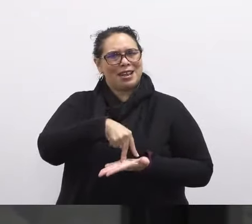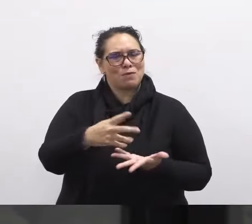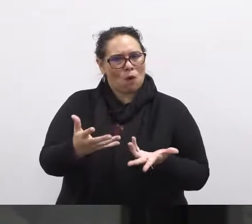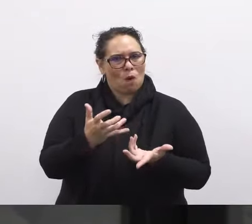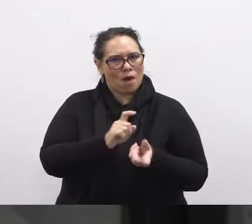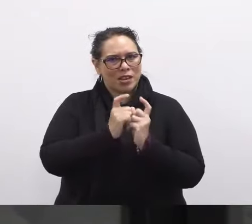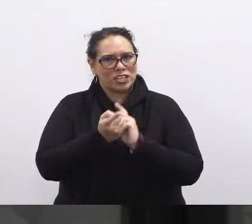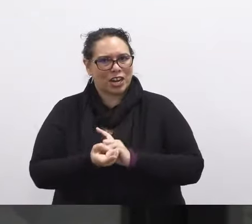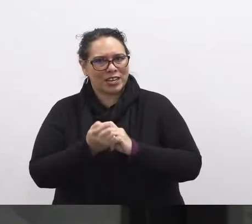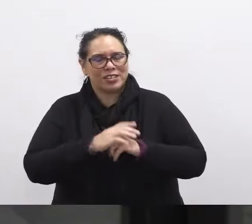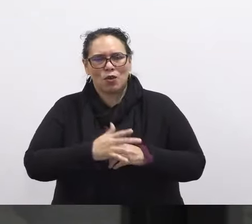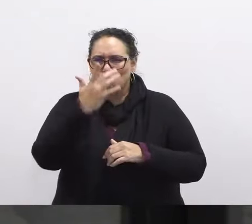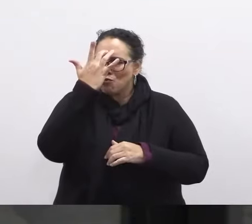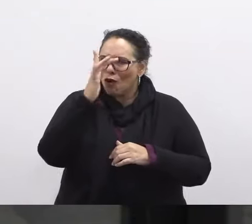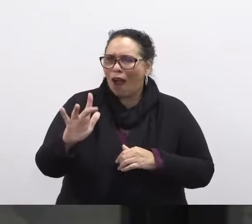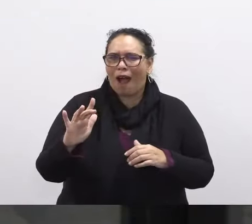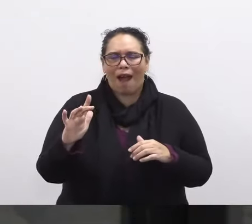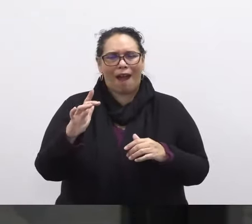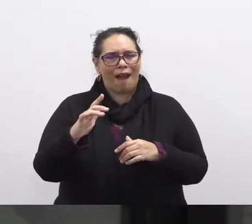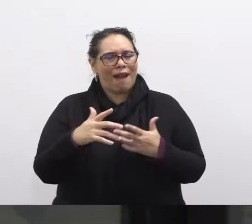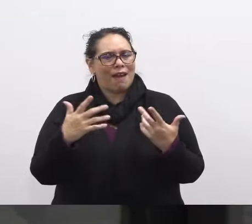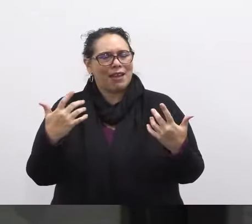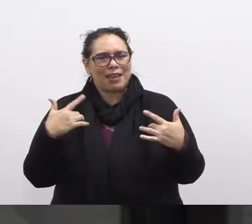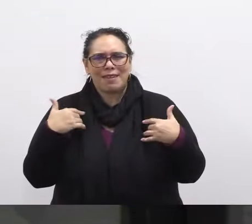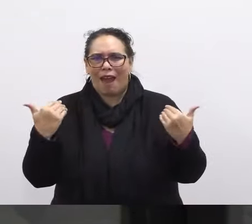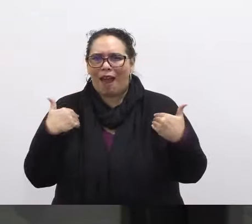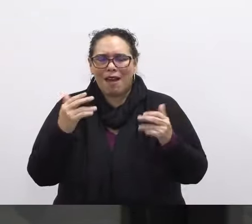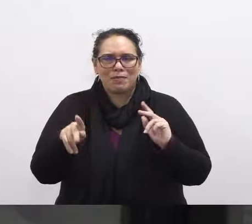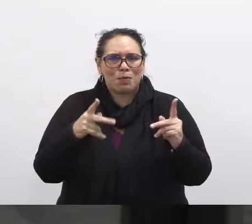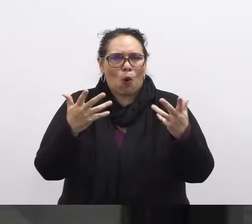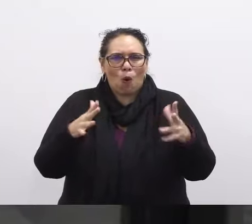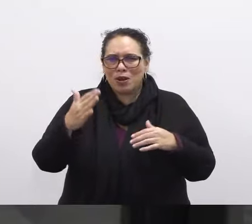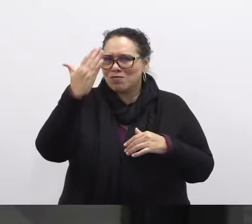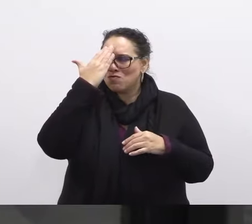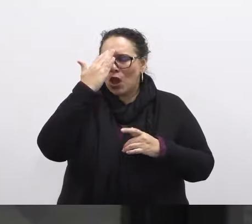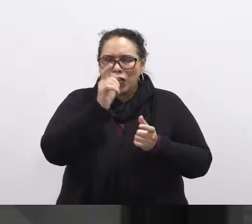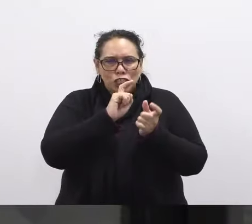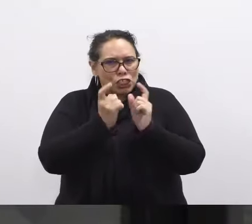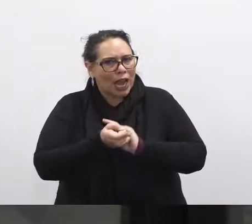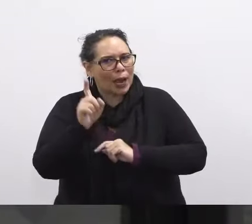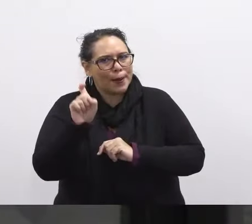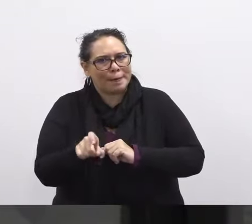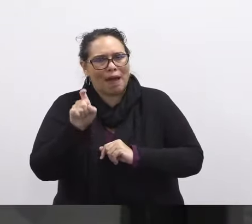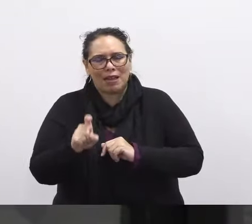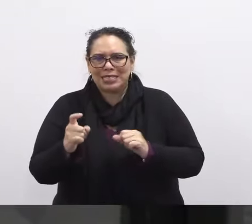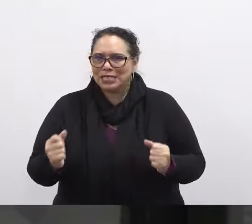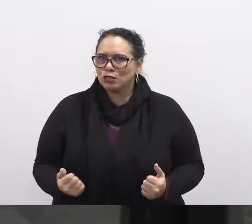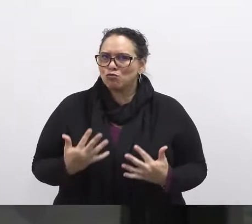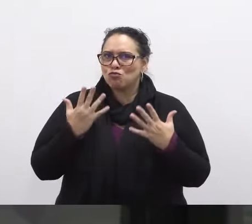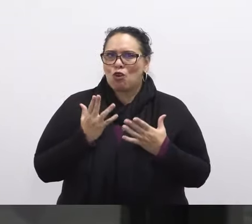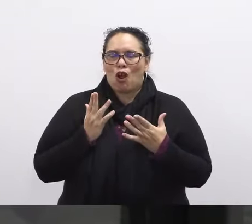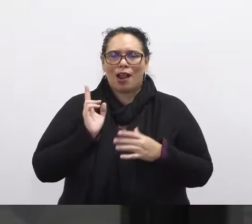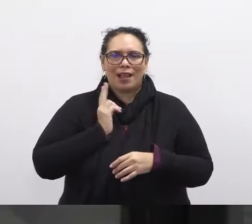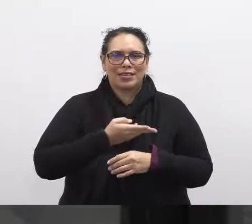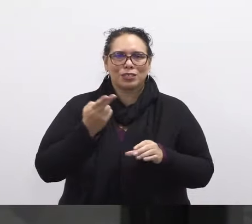These bright, intelligent young people are already realizing a change must be made and are inspiring us to join them as well.